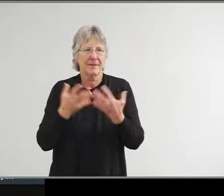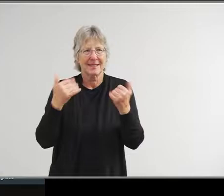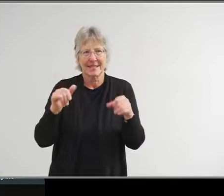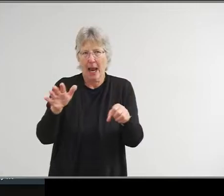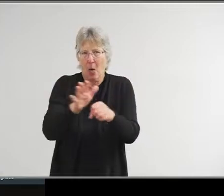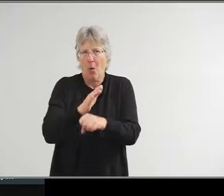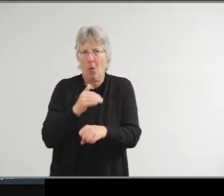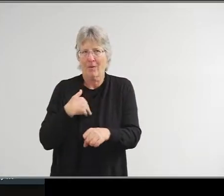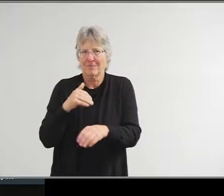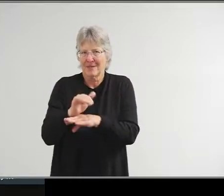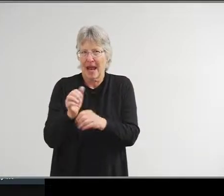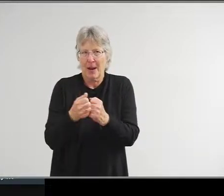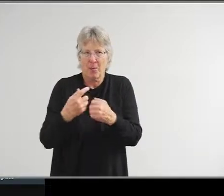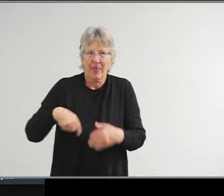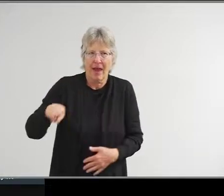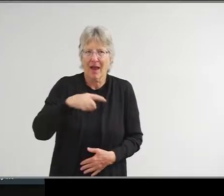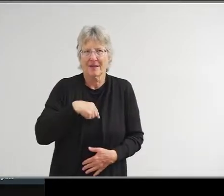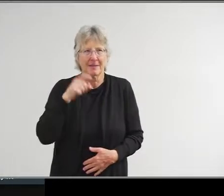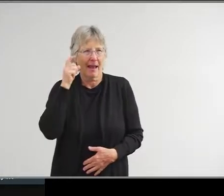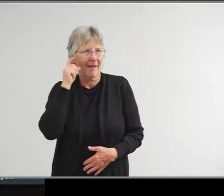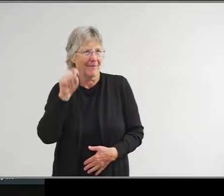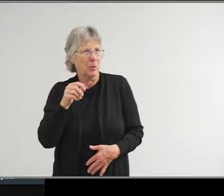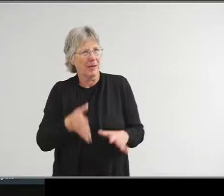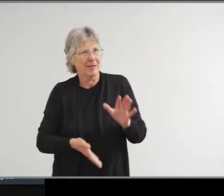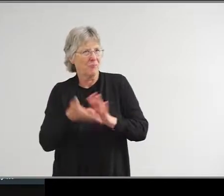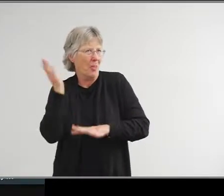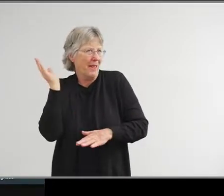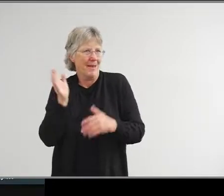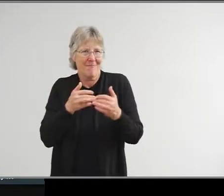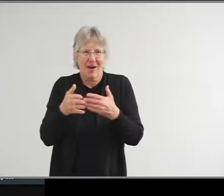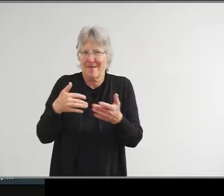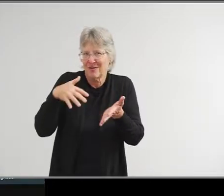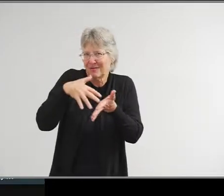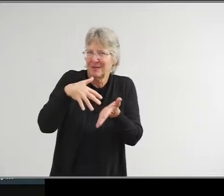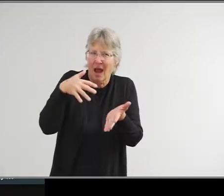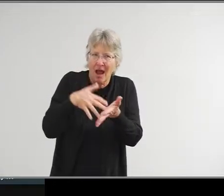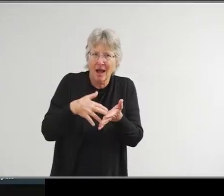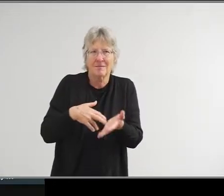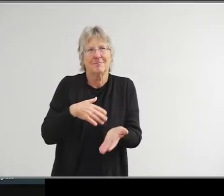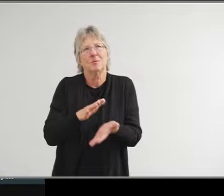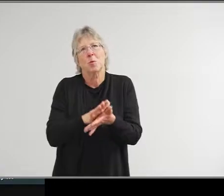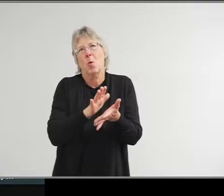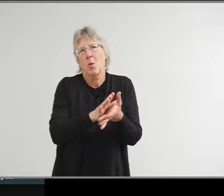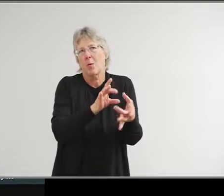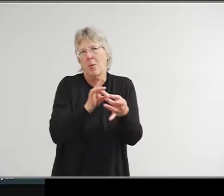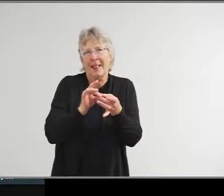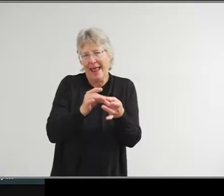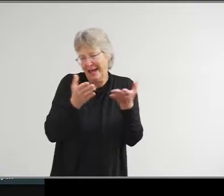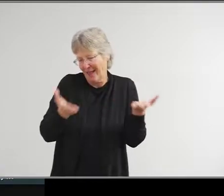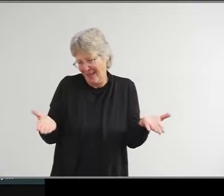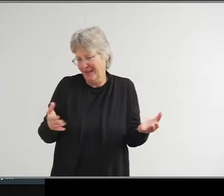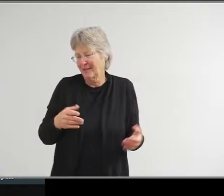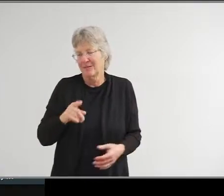so if you need to leave because of any reasons, studies, school-related things, we completely understand,